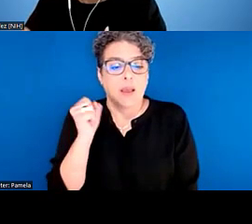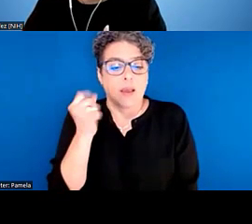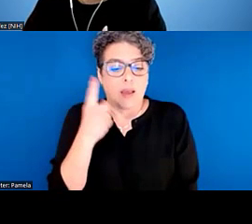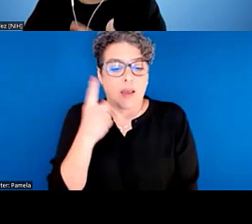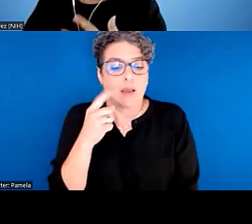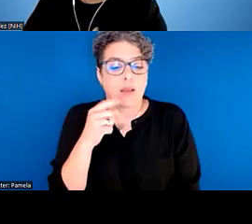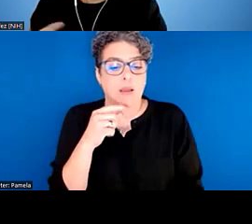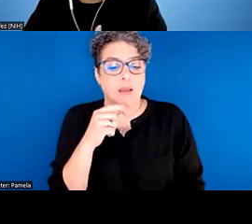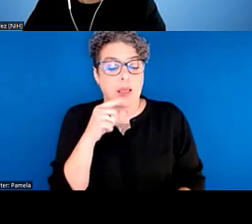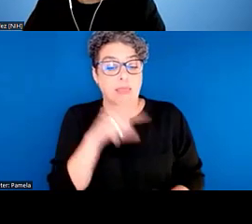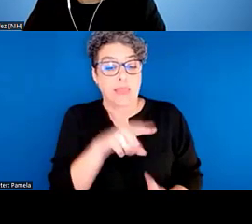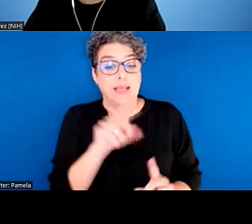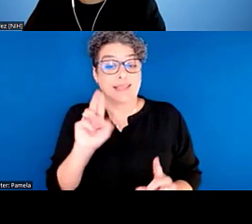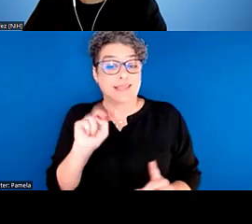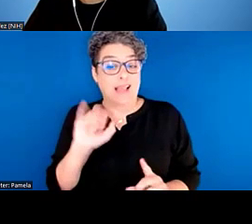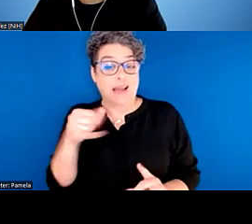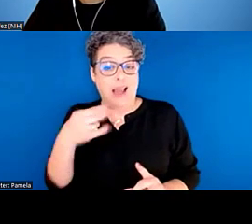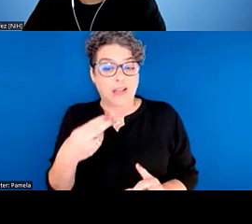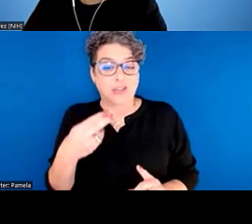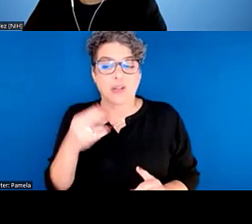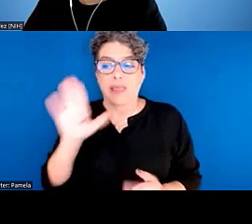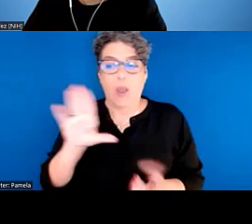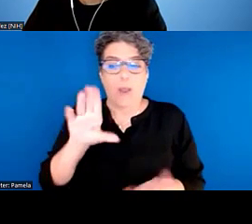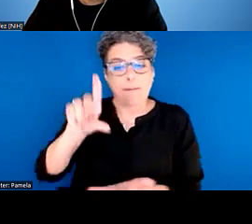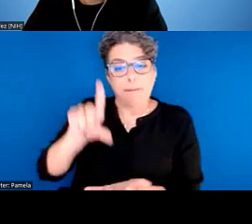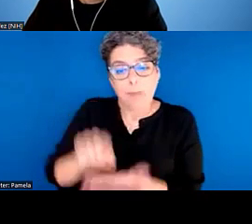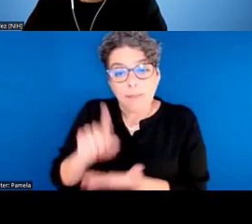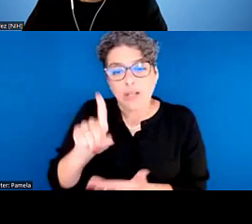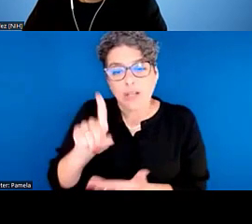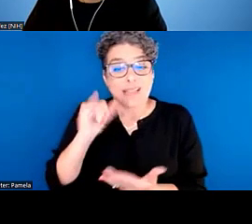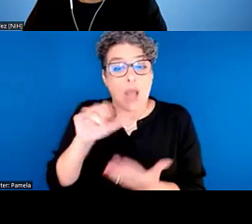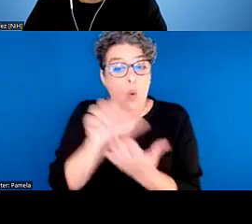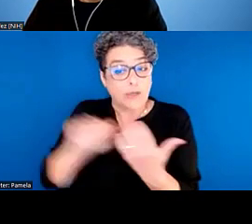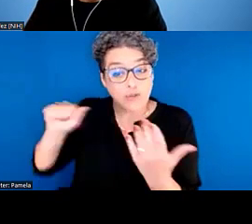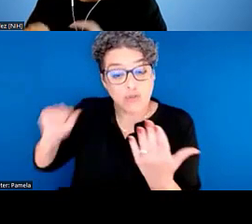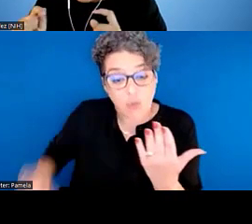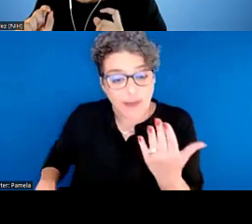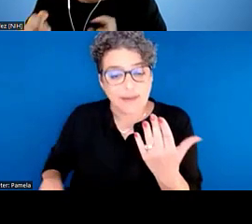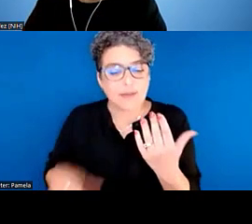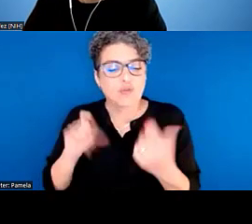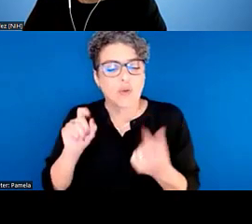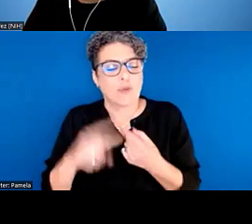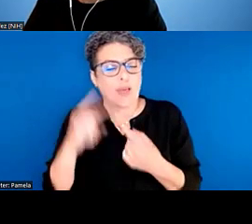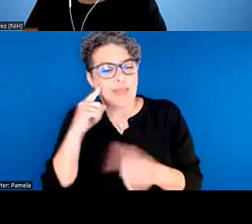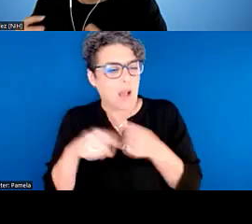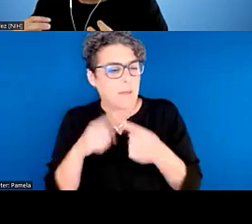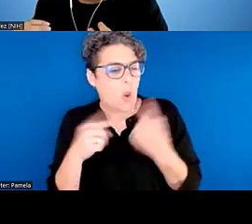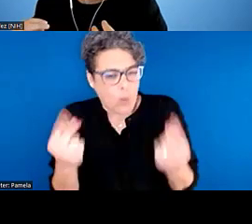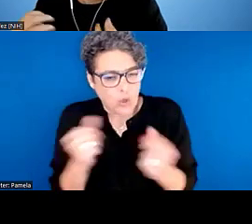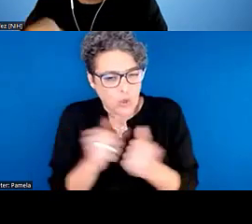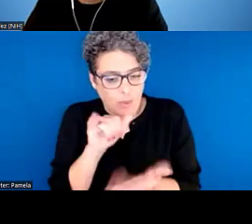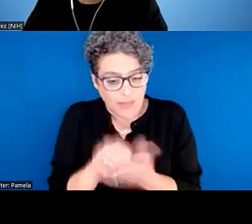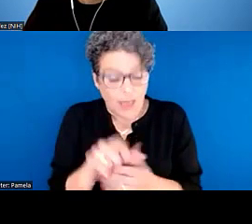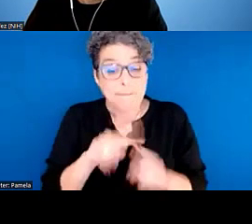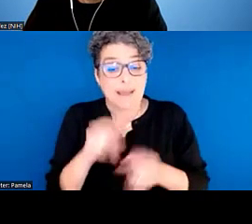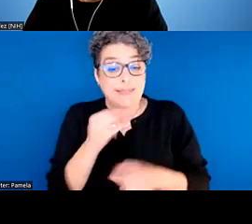that are going to be retracted, and we'll have to think about what we're going to do with that, the institution should also notify the NIH.